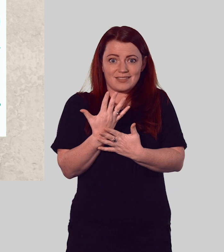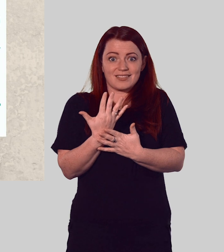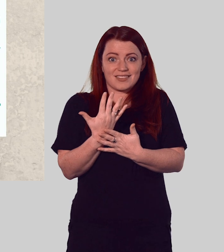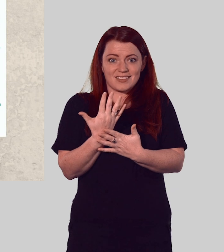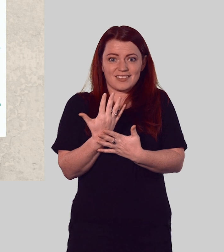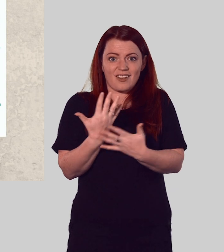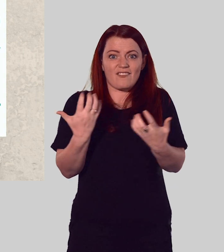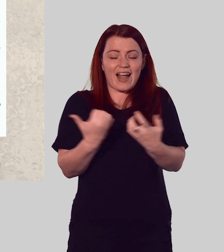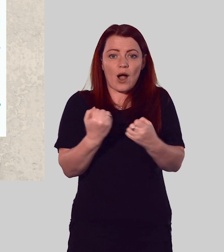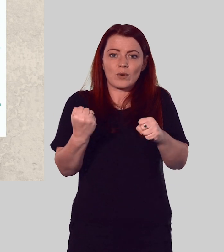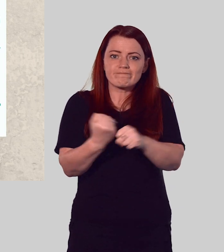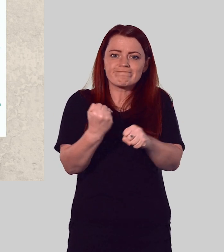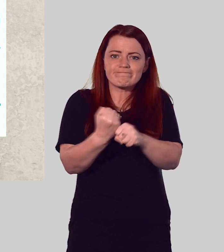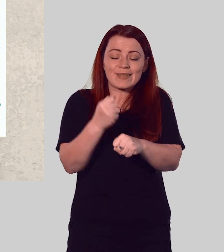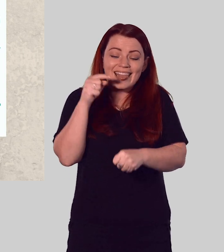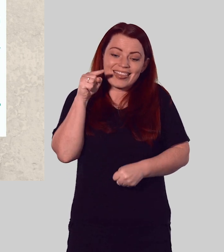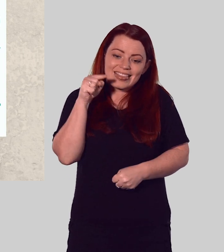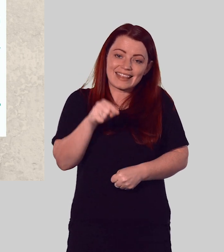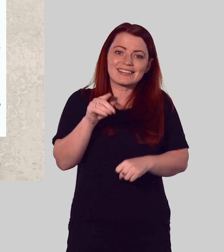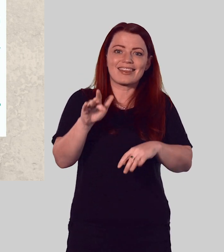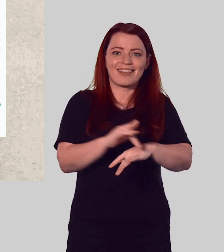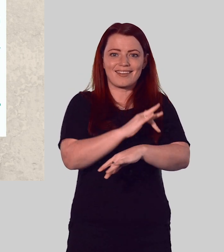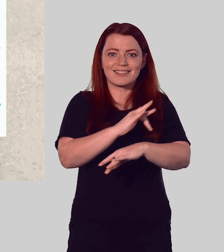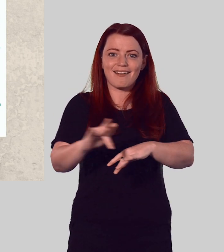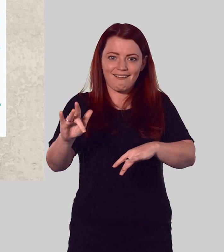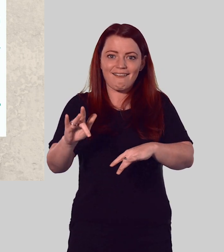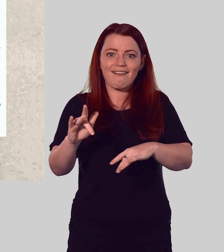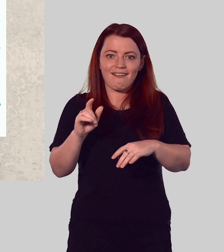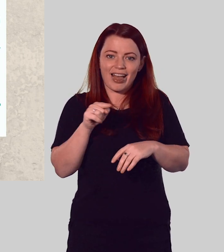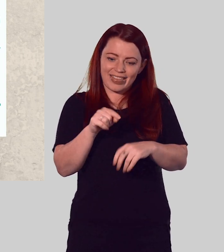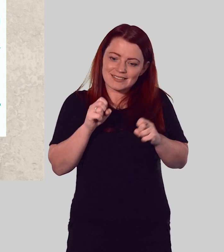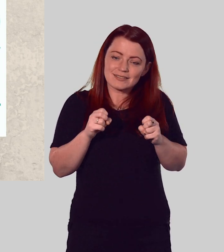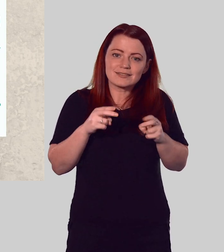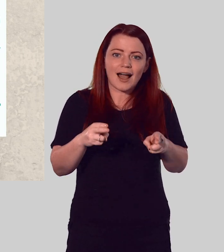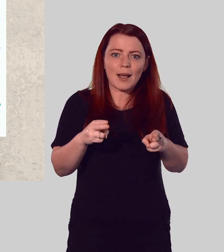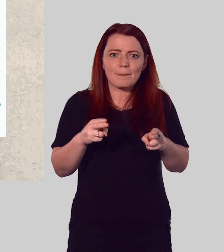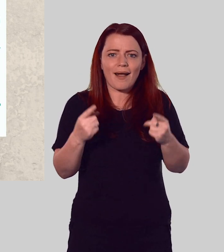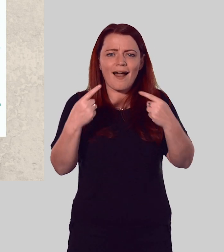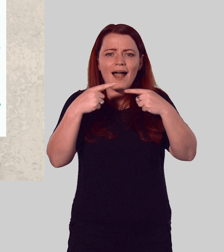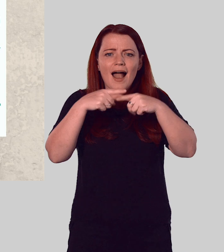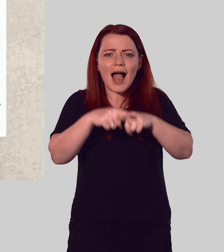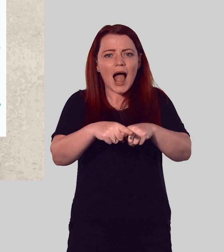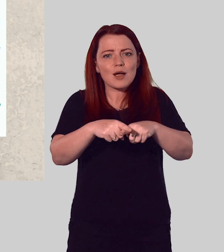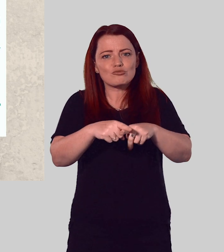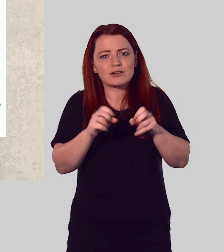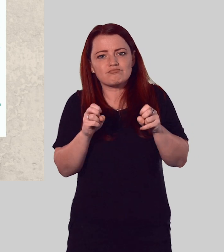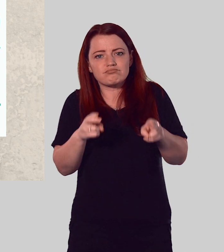particular type of theatre, this hybrid form of theatre,